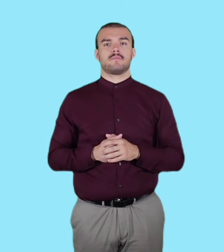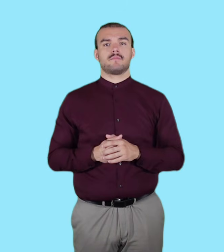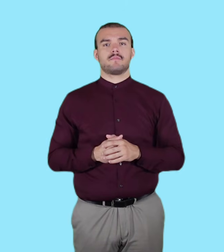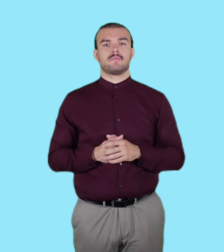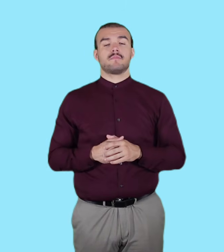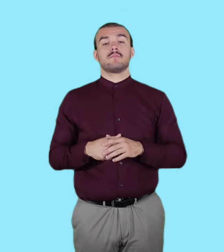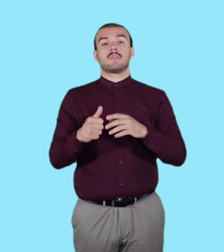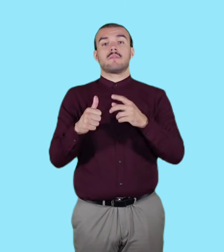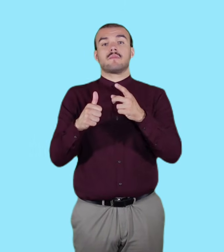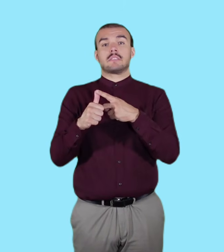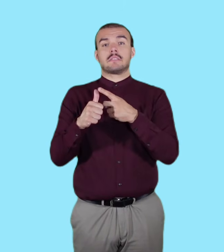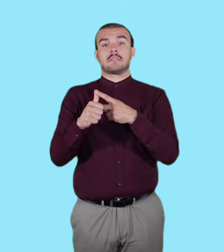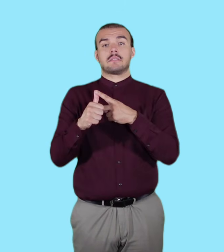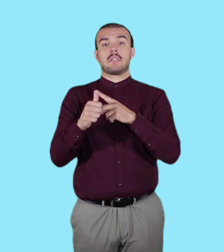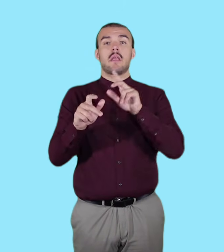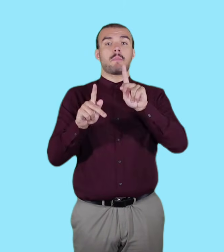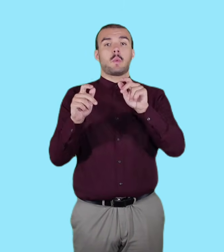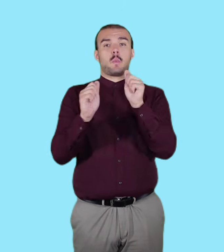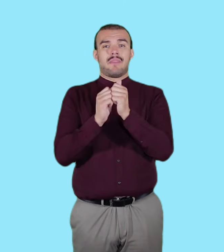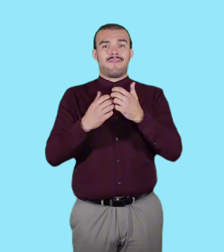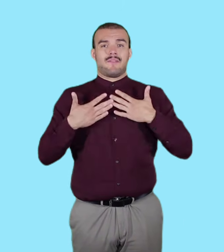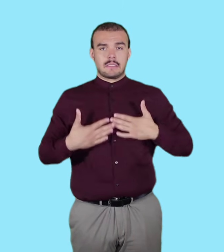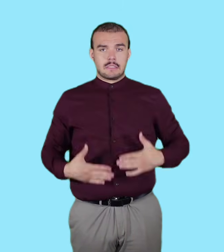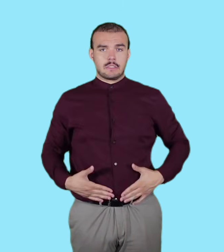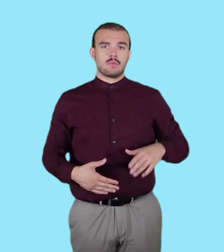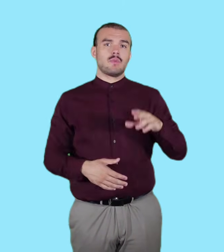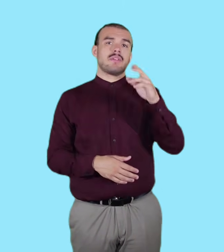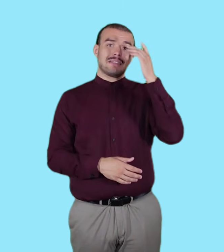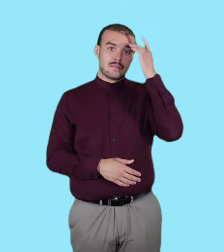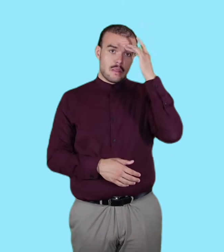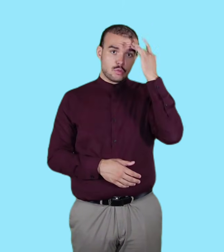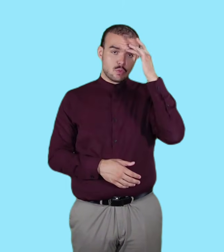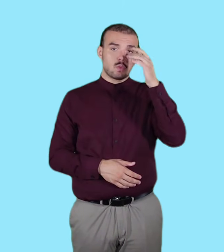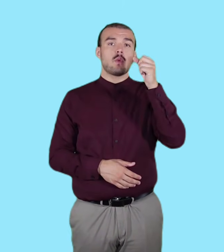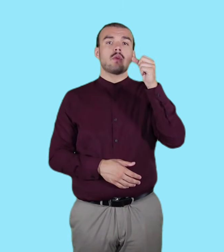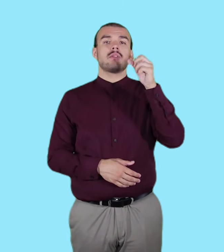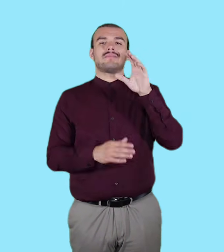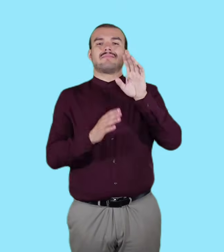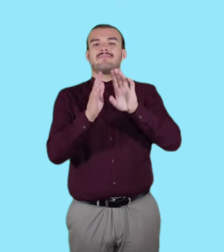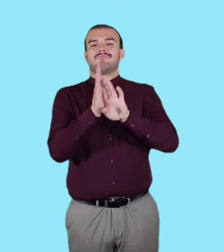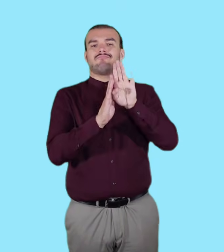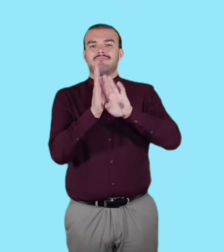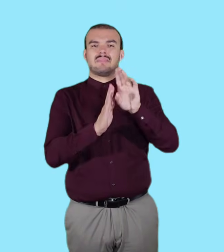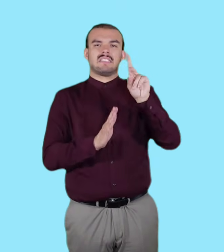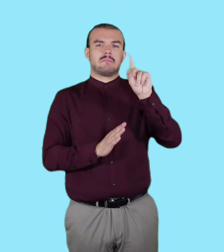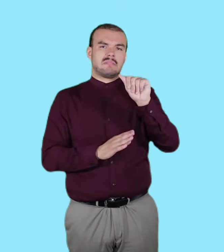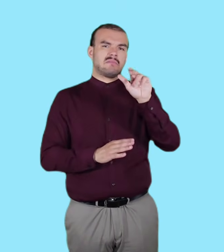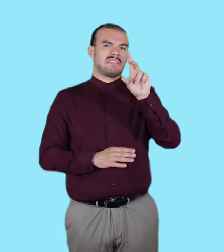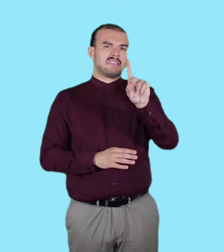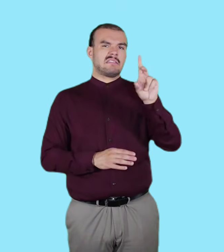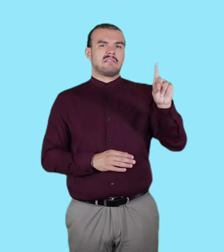The first group is people with physical, intellectual, and developmental disabilities.